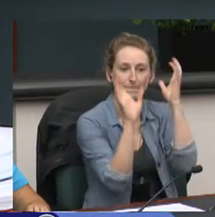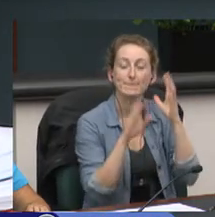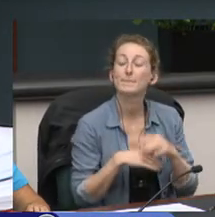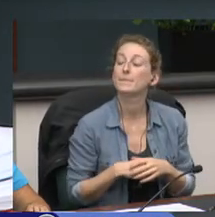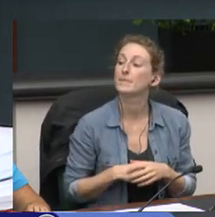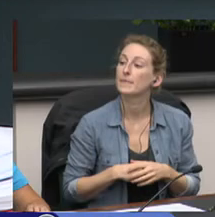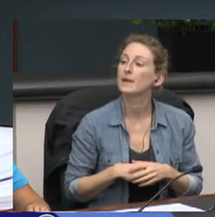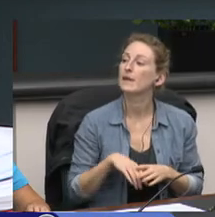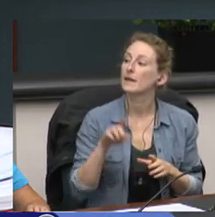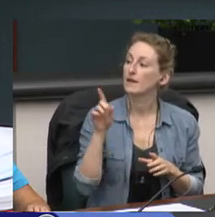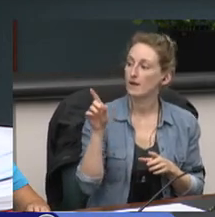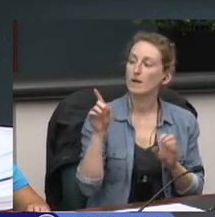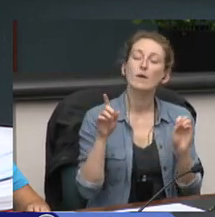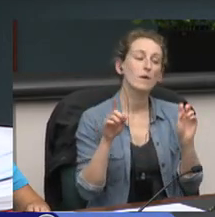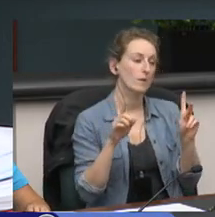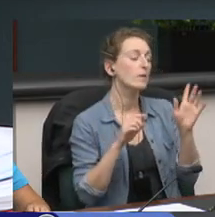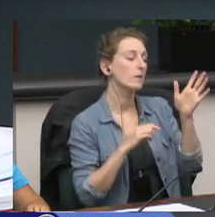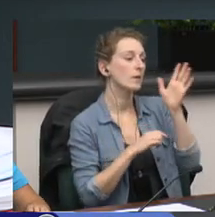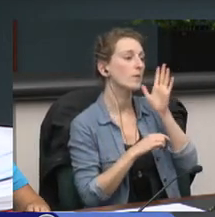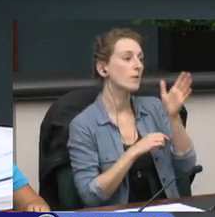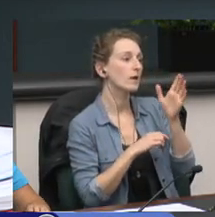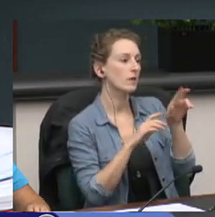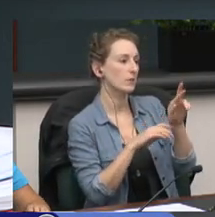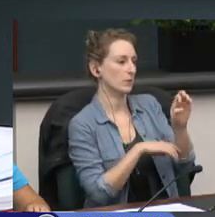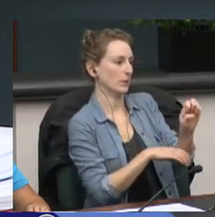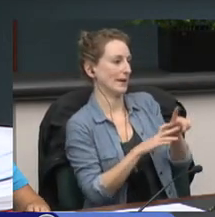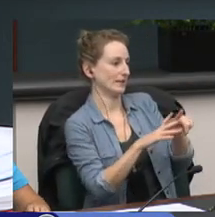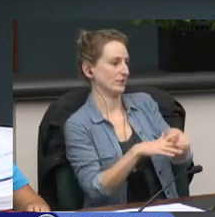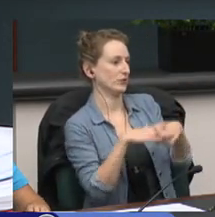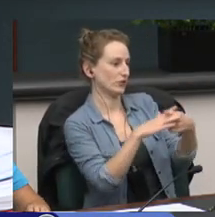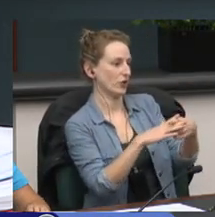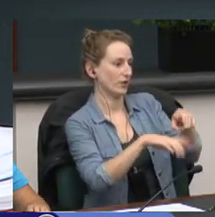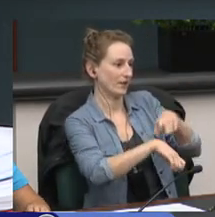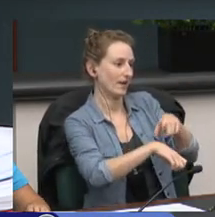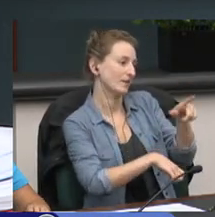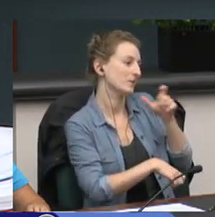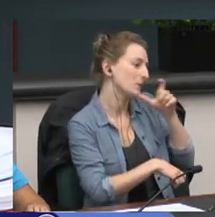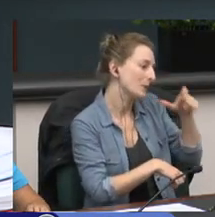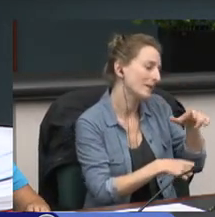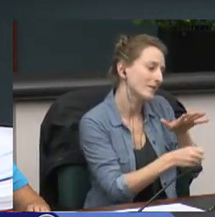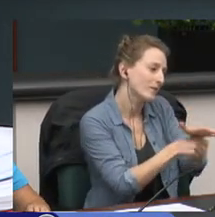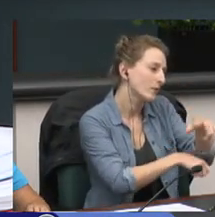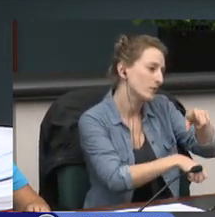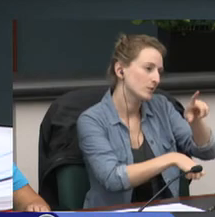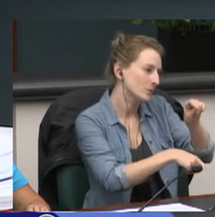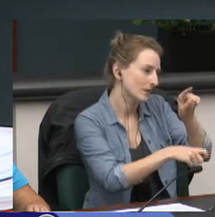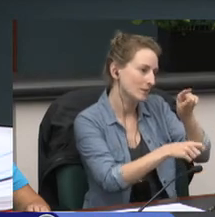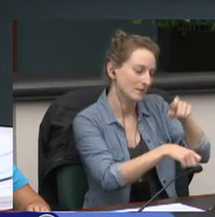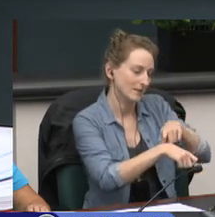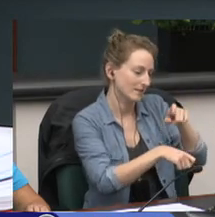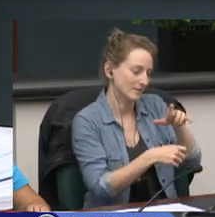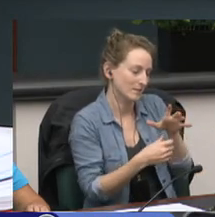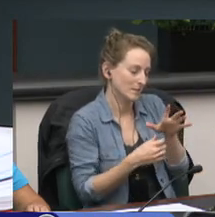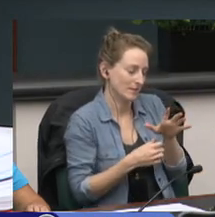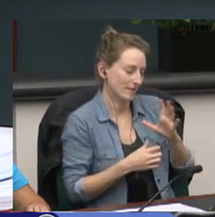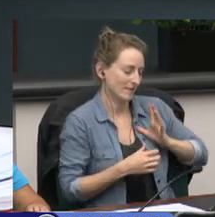clock well actually you don't need your whole time but we will anyway well it's restart the clock and you can use as much as you like there little over 12